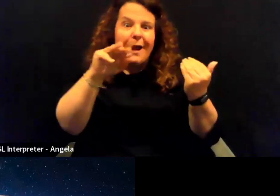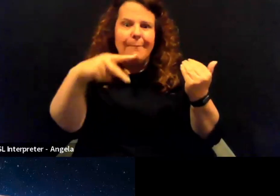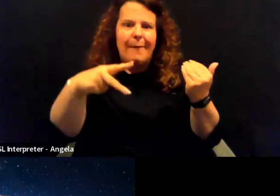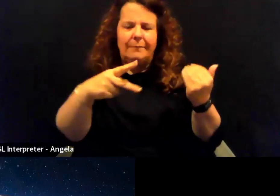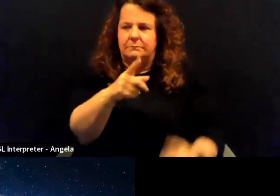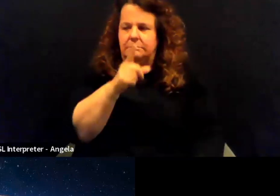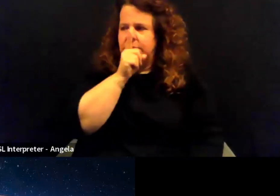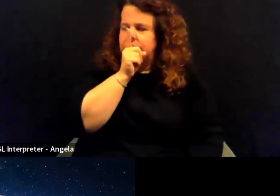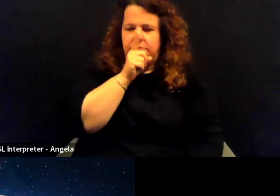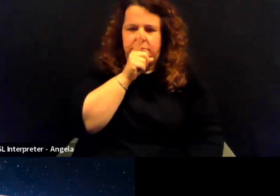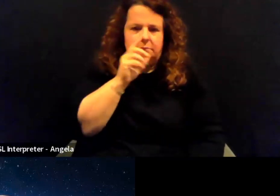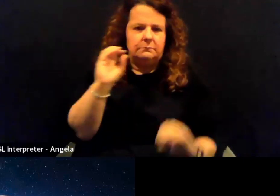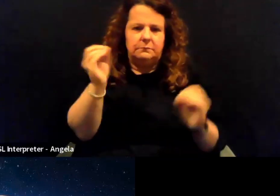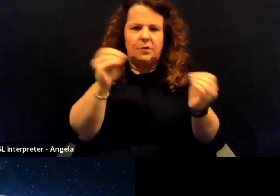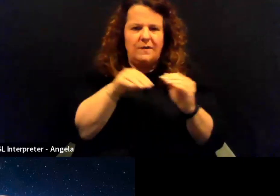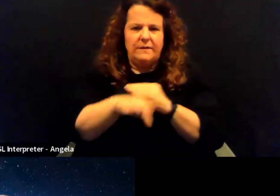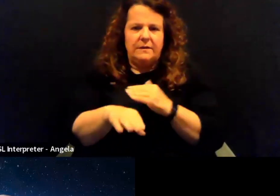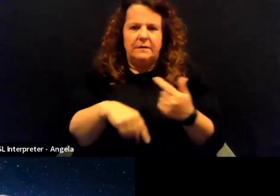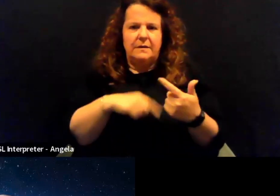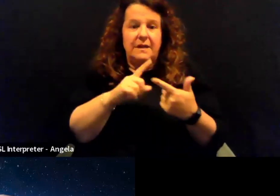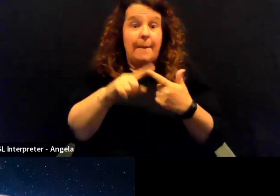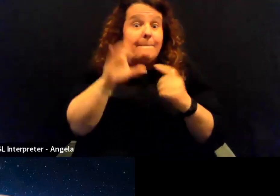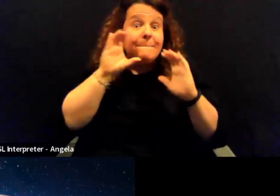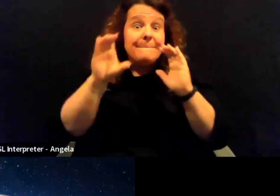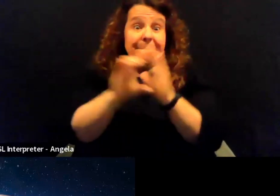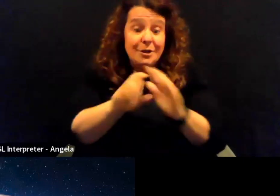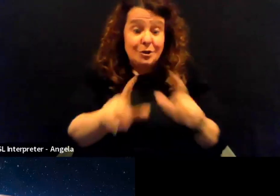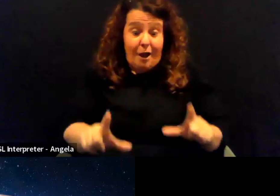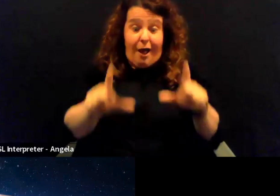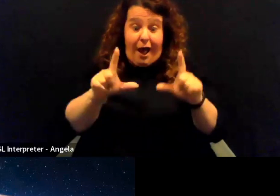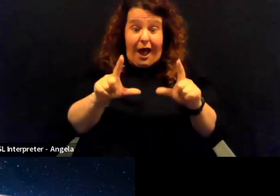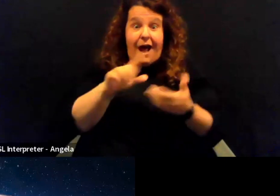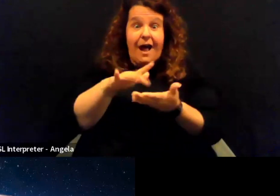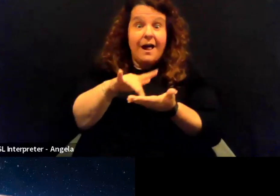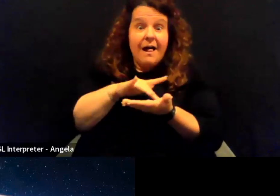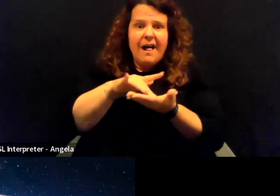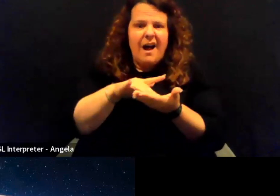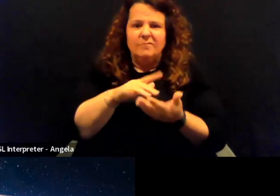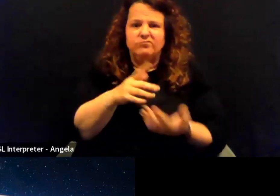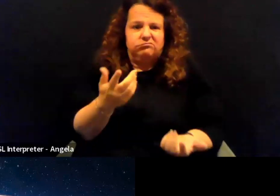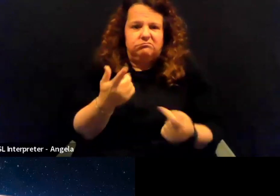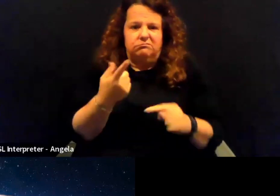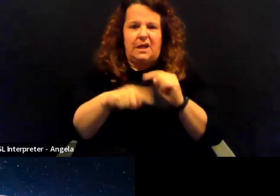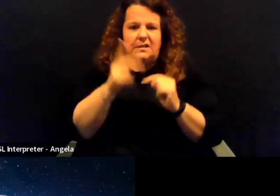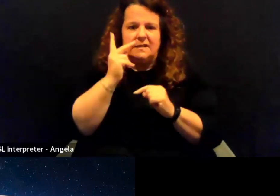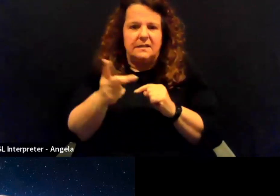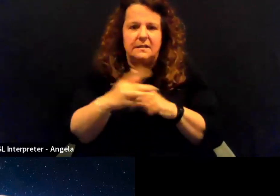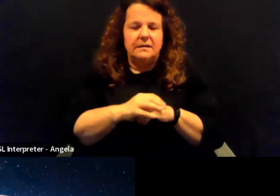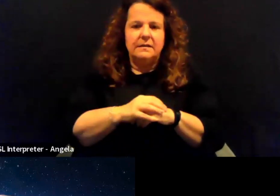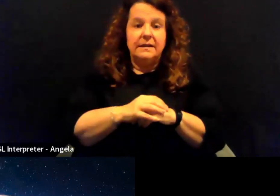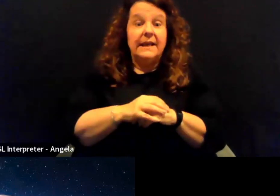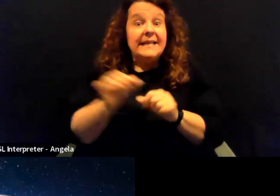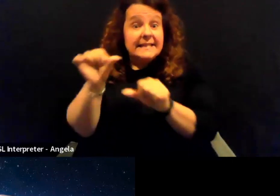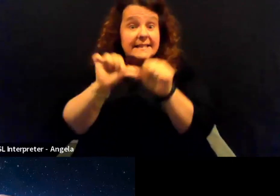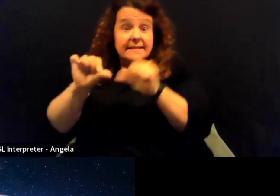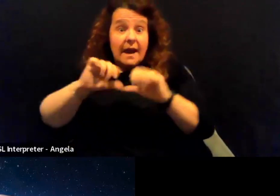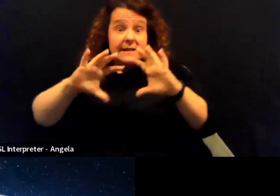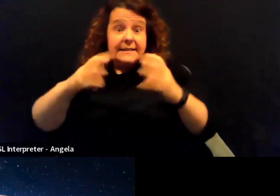We don't get holiday cards with pictures on them. When we're in a science class, we don't always get the diagrams that we need to understand the content.